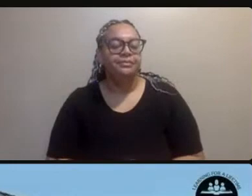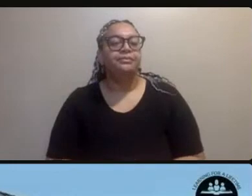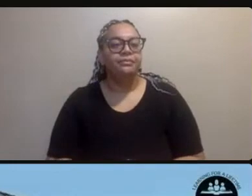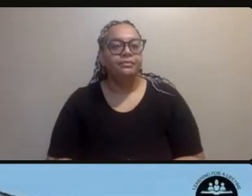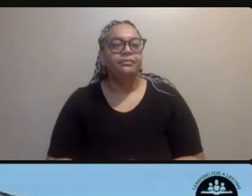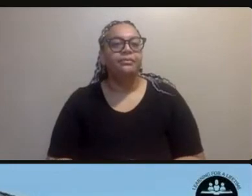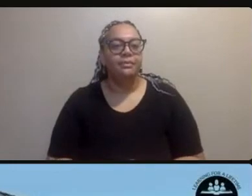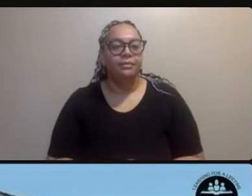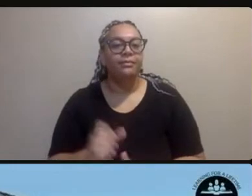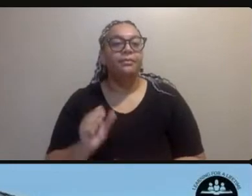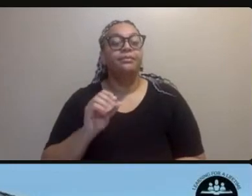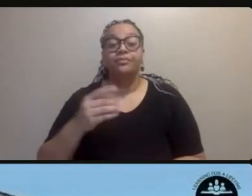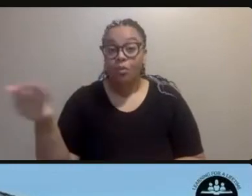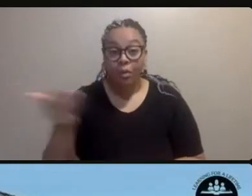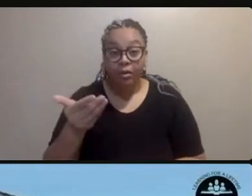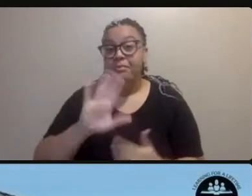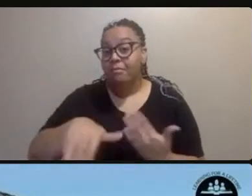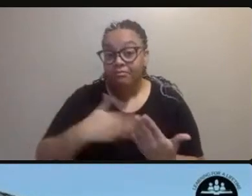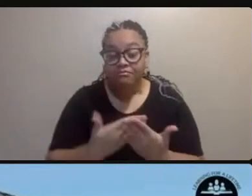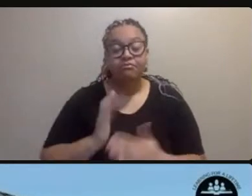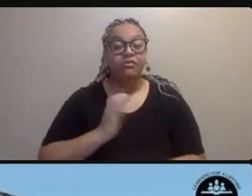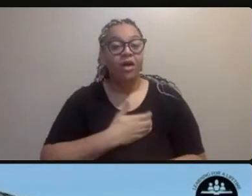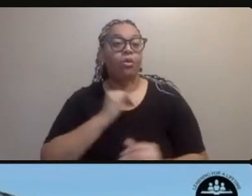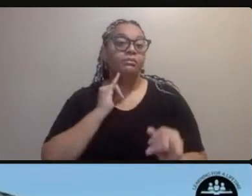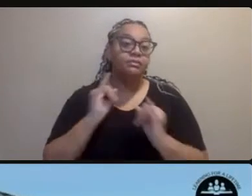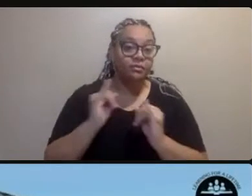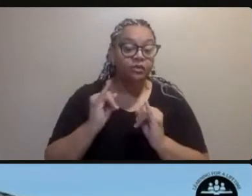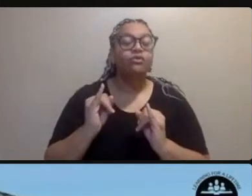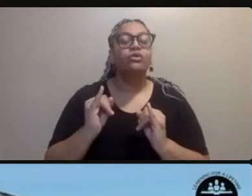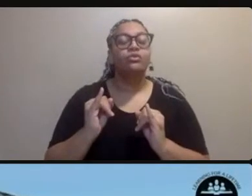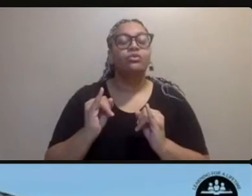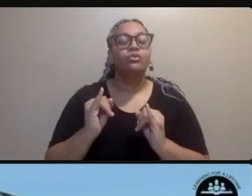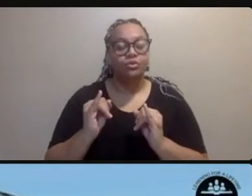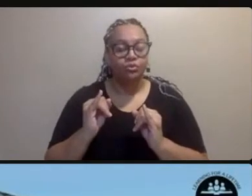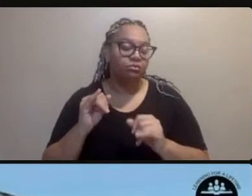HAVING SCHEDULING CONFLICTS AND